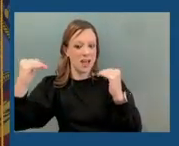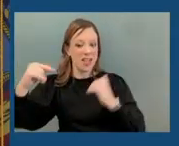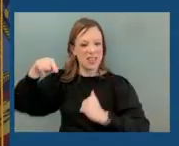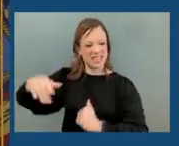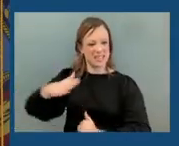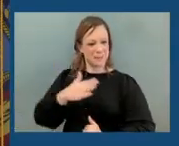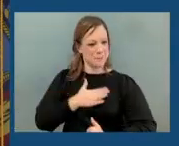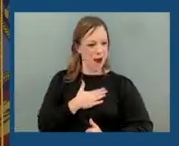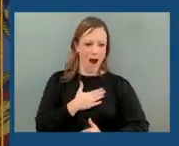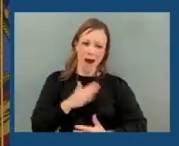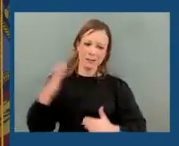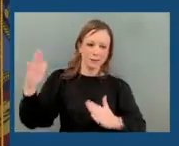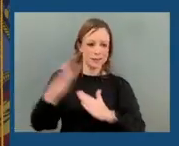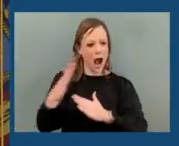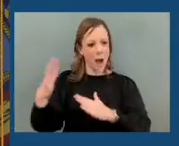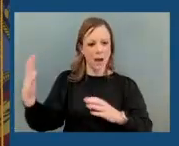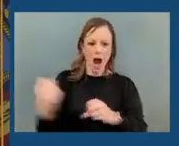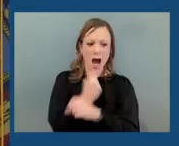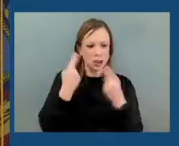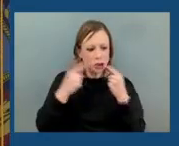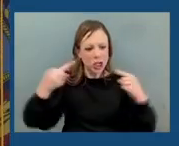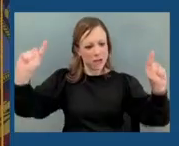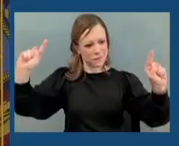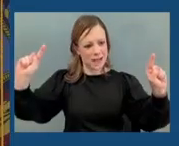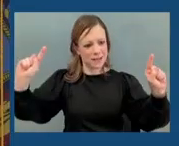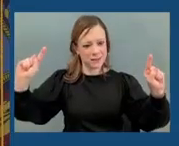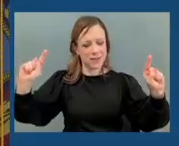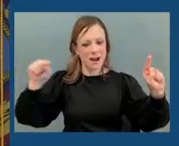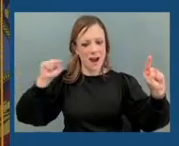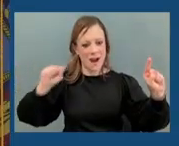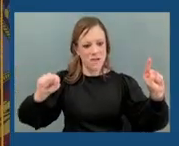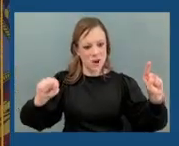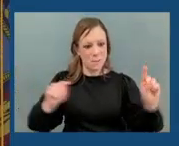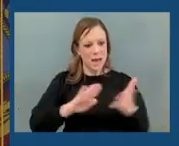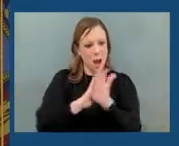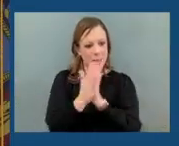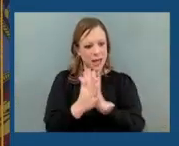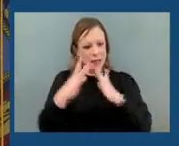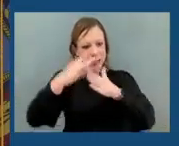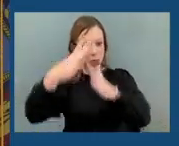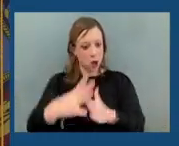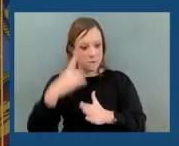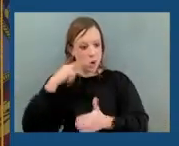serving as superintendent certainly will undoubtedly be one of the toughest jobs that I've had.